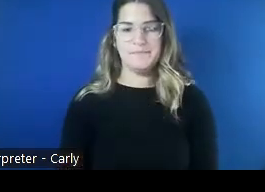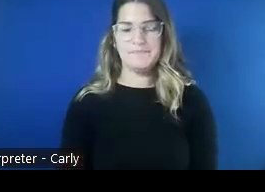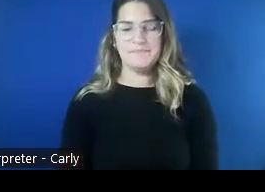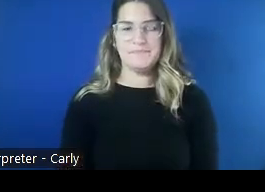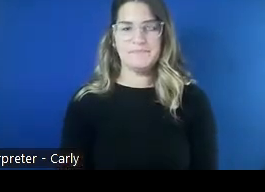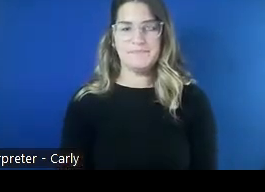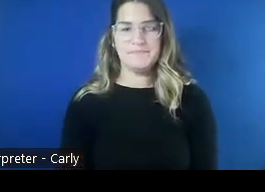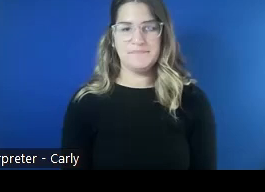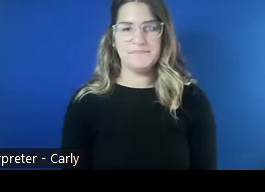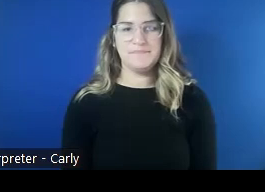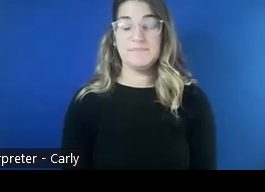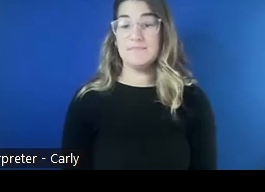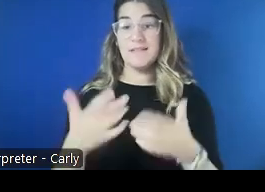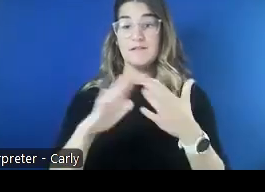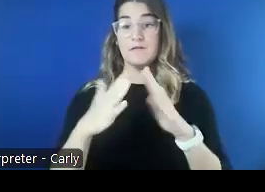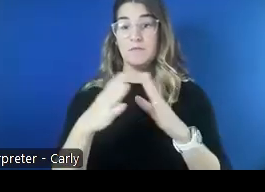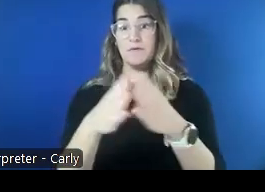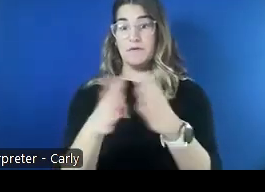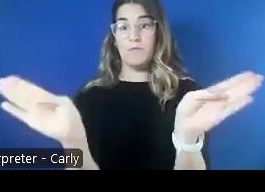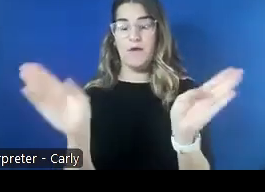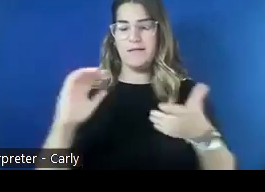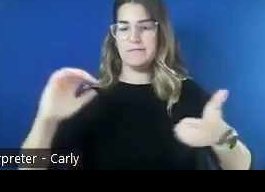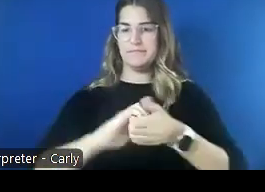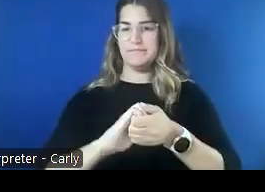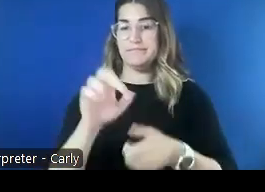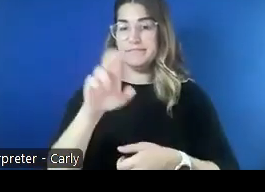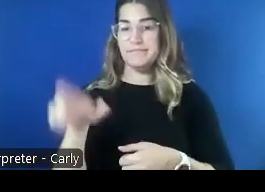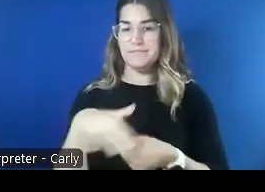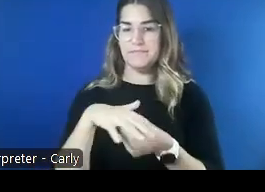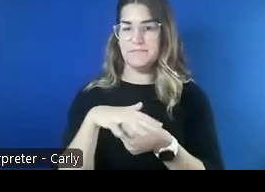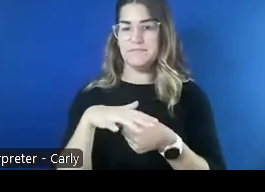that's CommunityWide it's an A partnership with Rochester regional health and Anthony